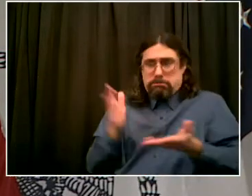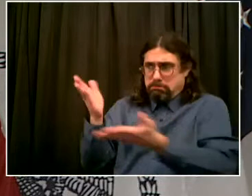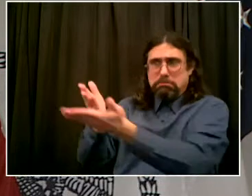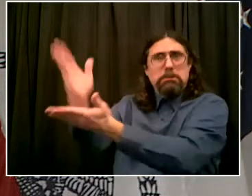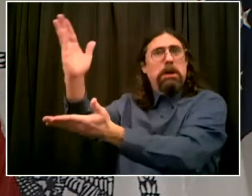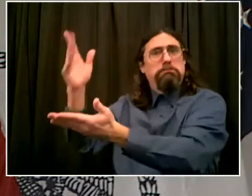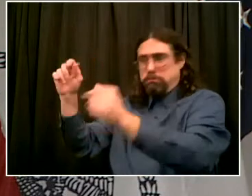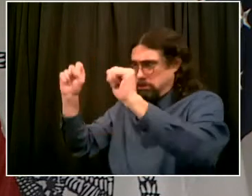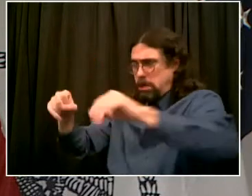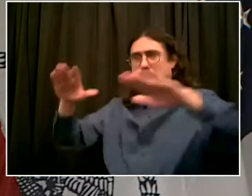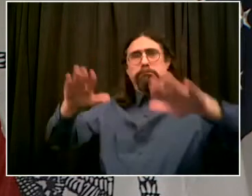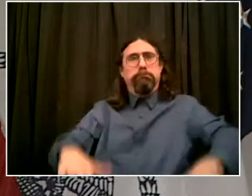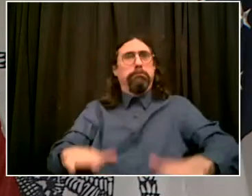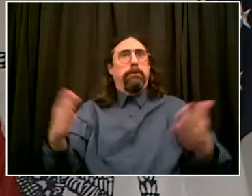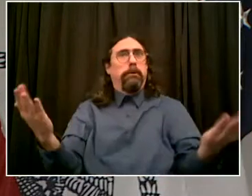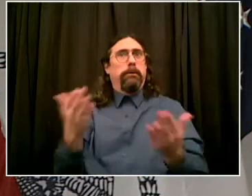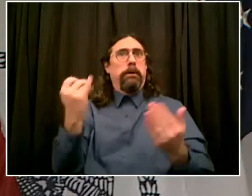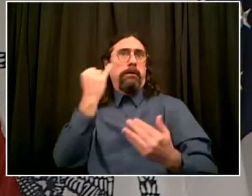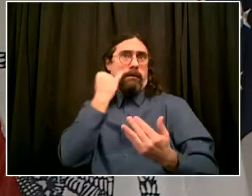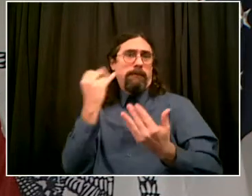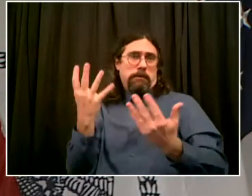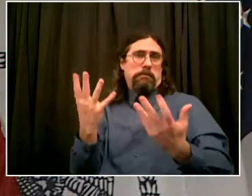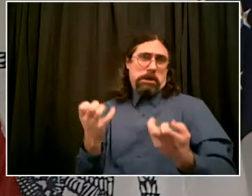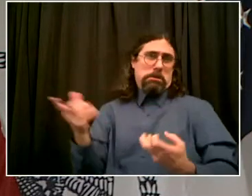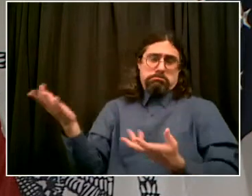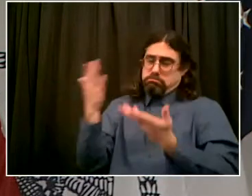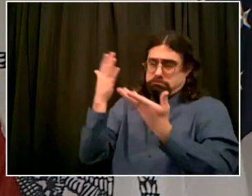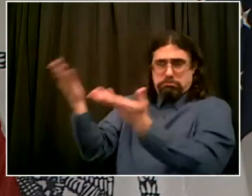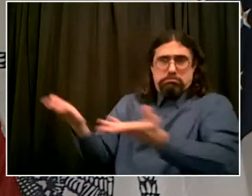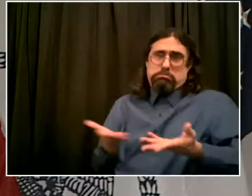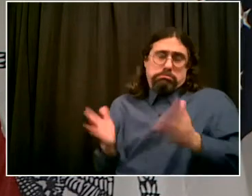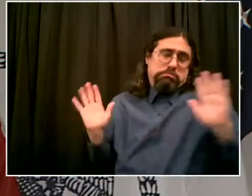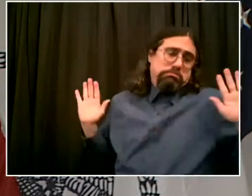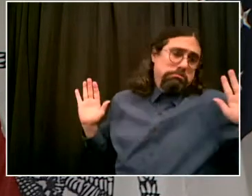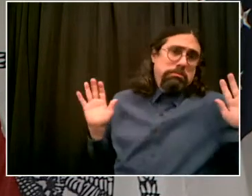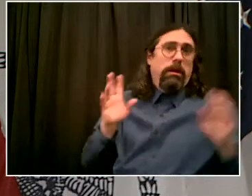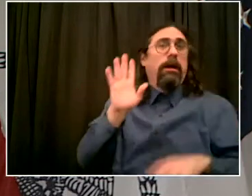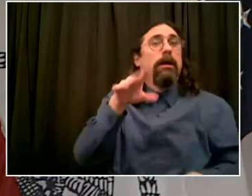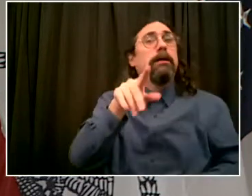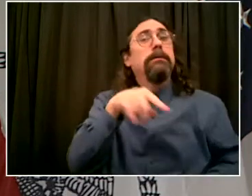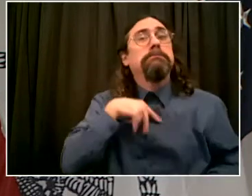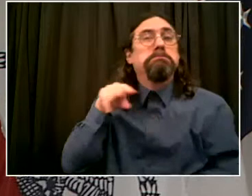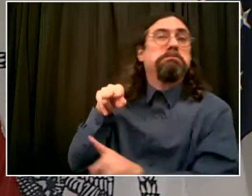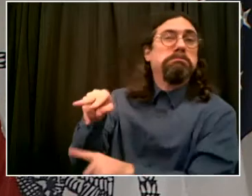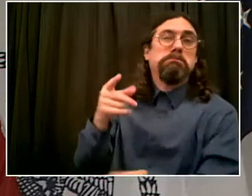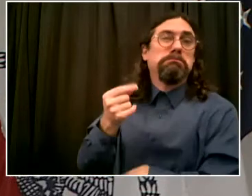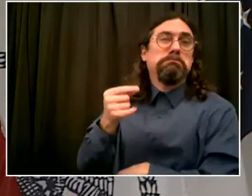HERE. I DON'T THINK HE THINKS THIS IS AN ENVIRONMENT FOR HIM I THINK THAT'S WHY HE FORMALLY CHANGED